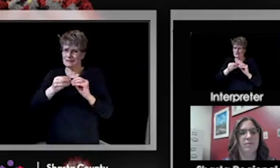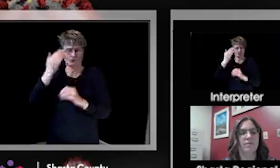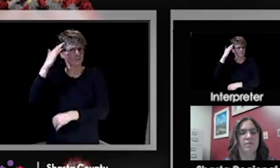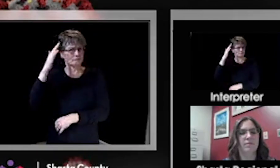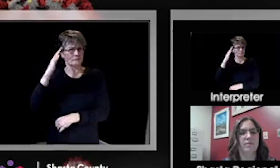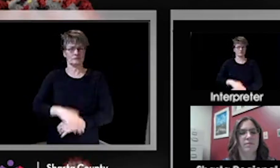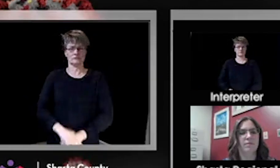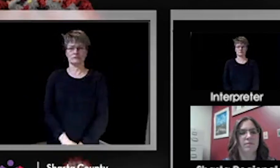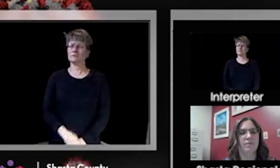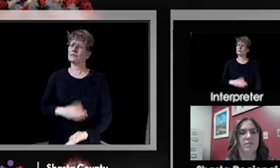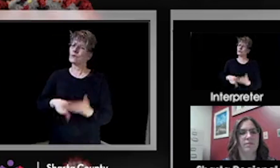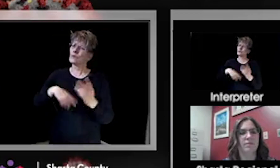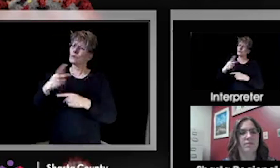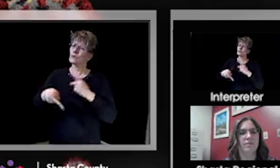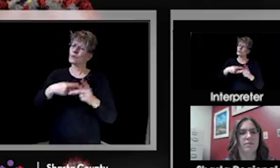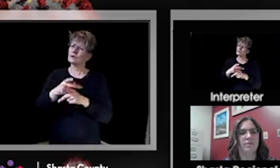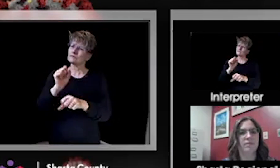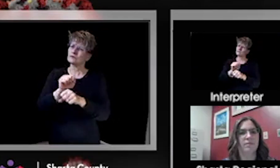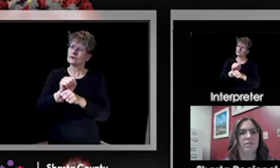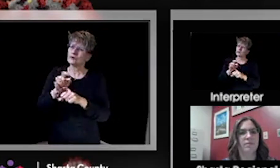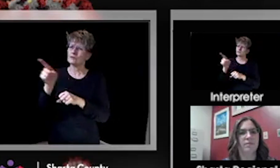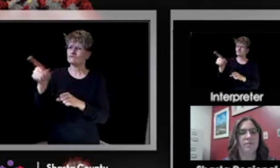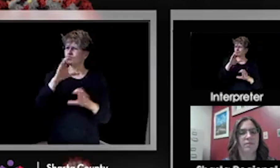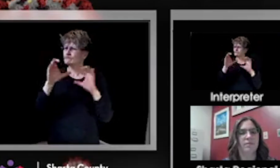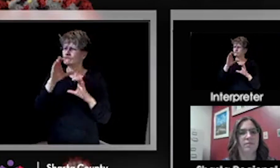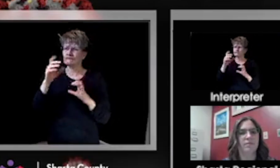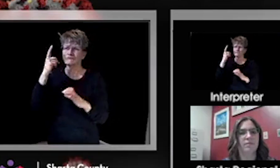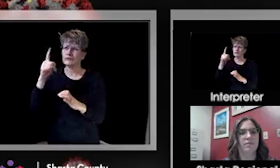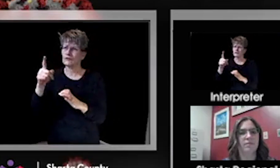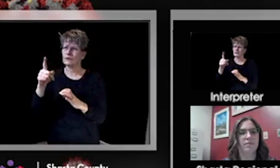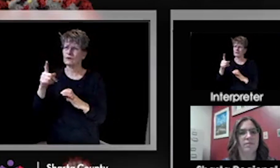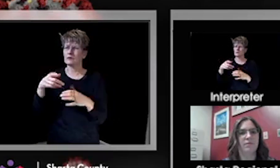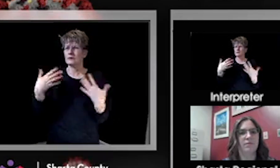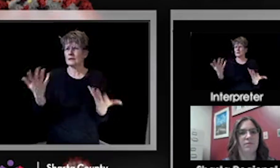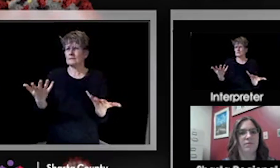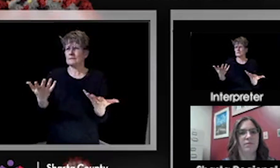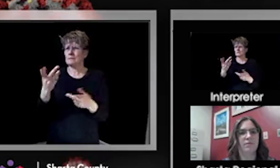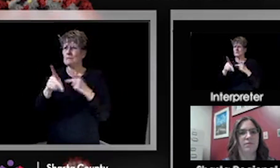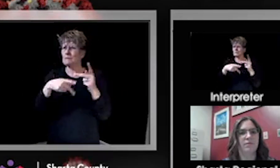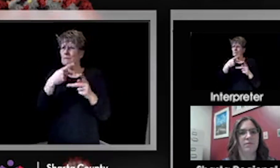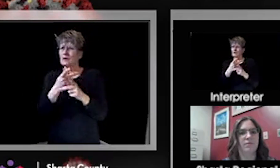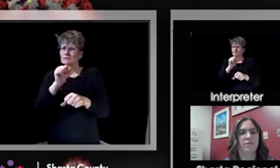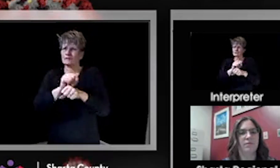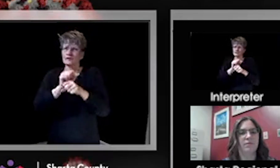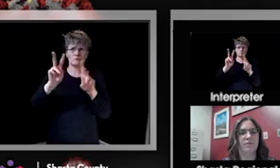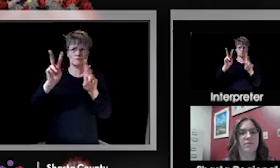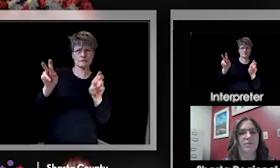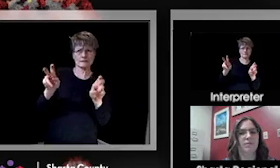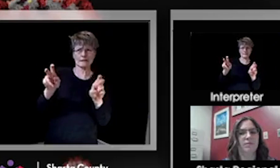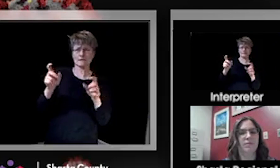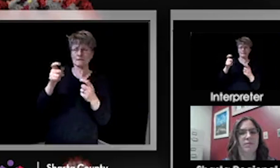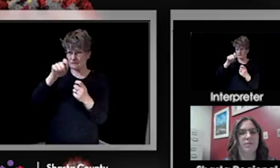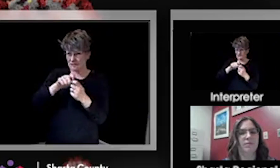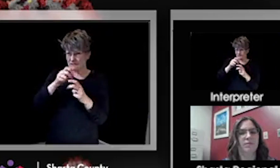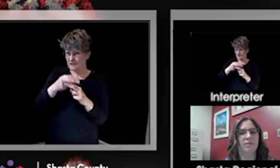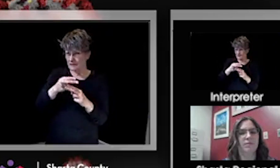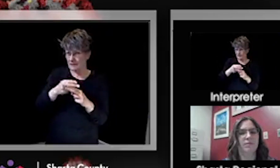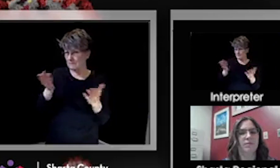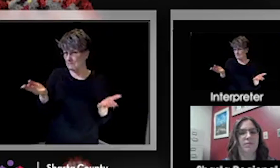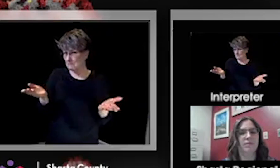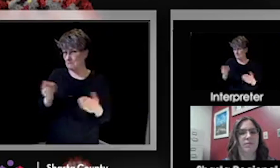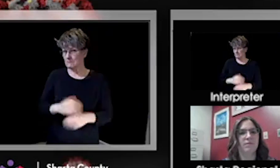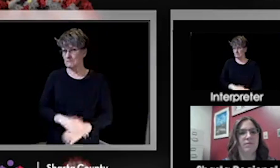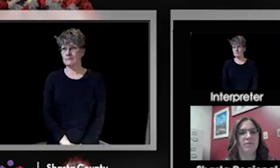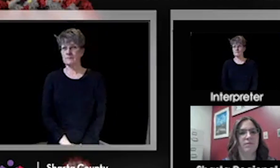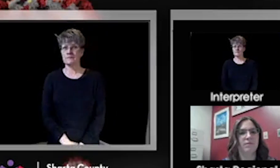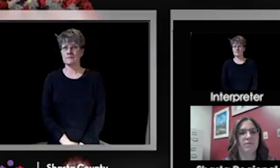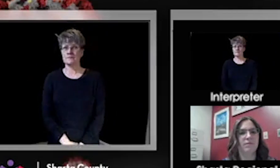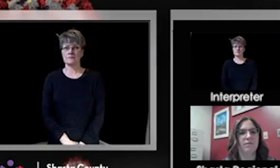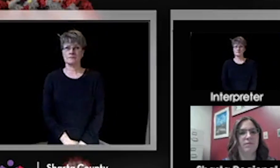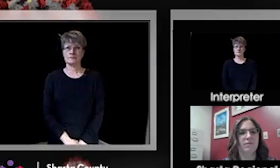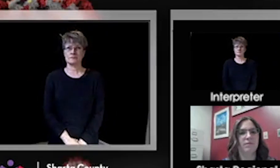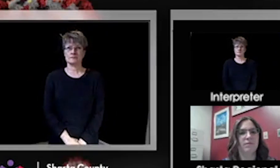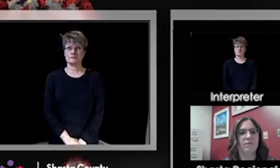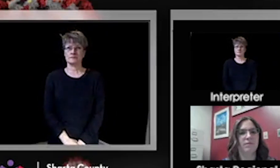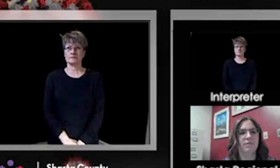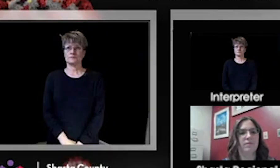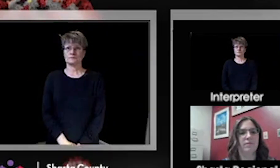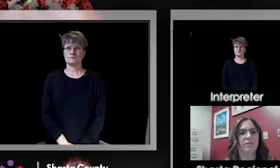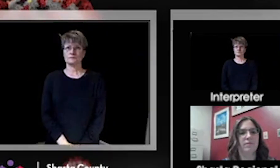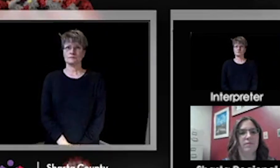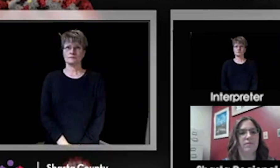looking for? Are there specific positions in particular?